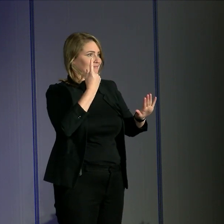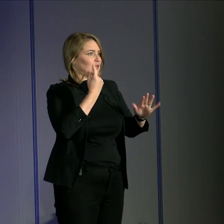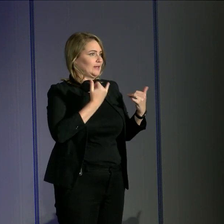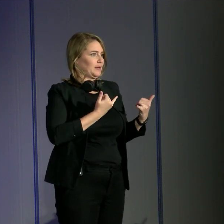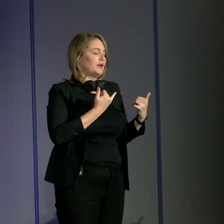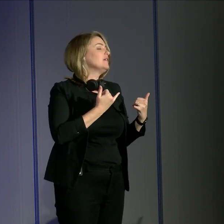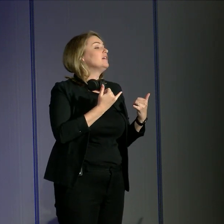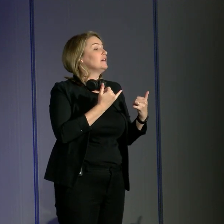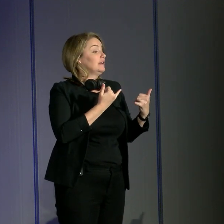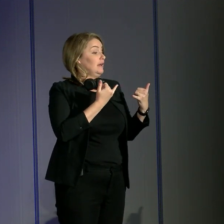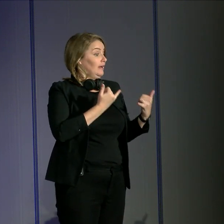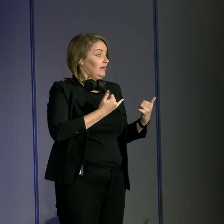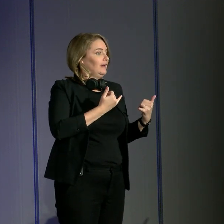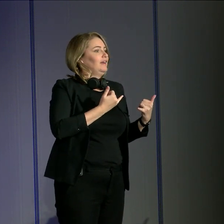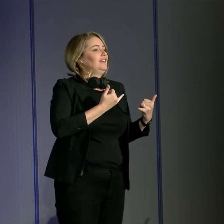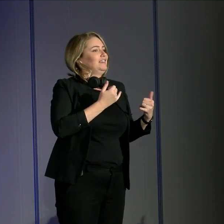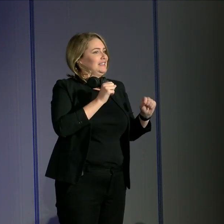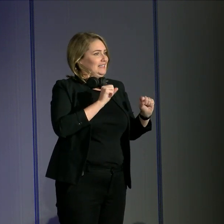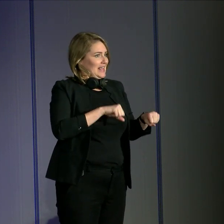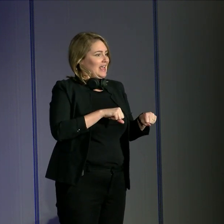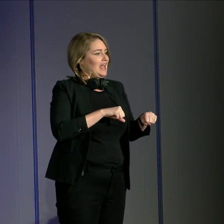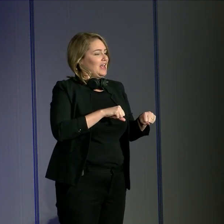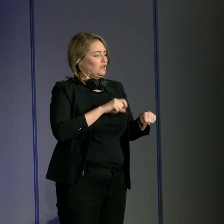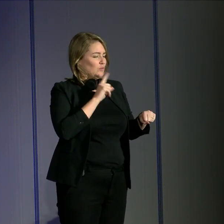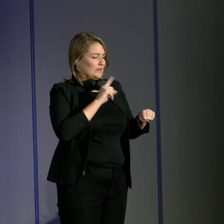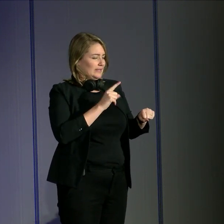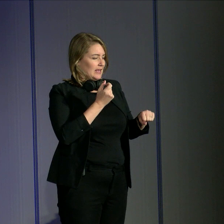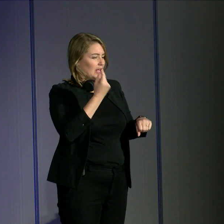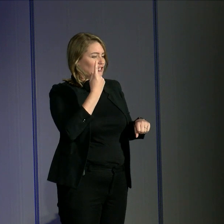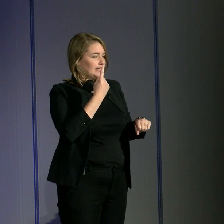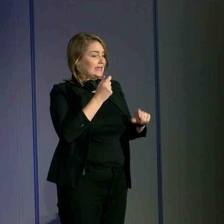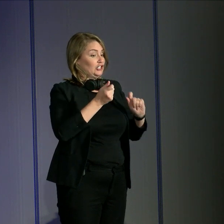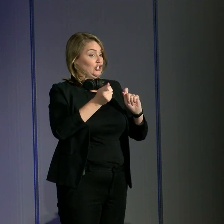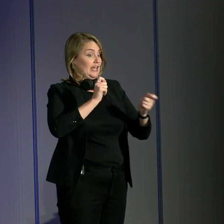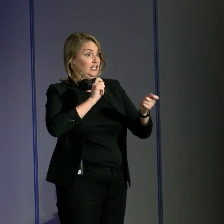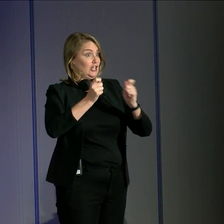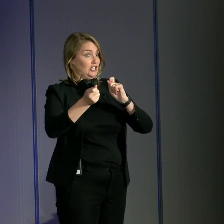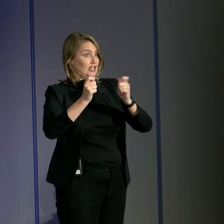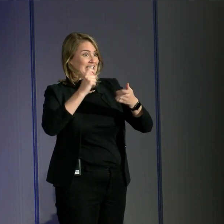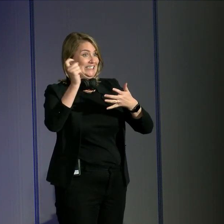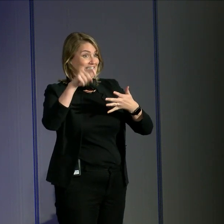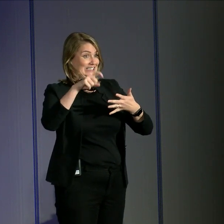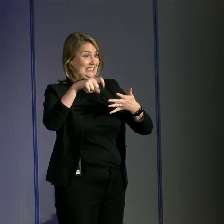Only from there are you able to understand the change and your own process.